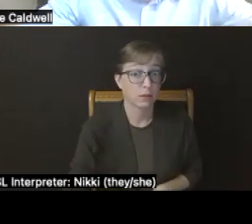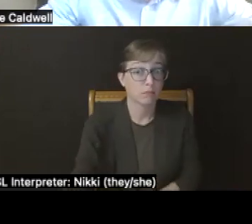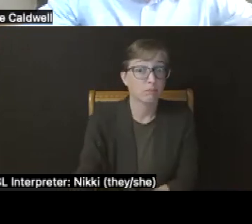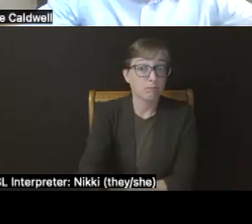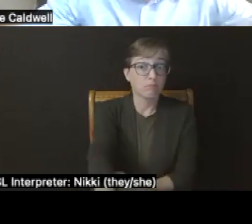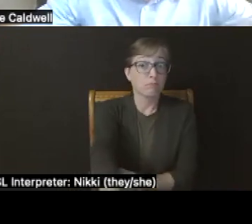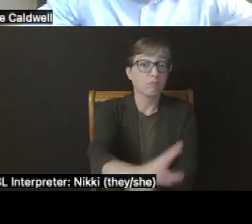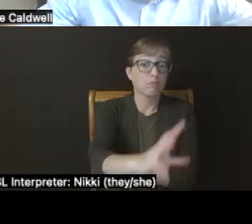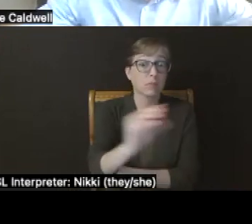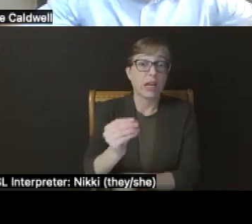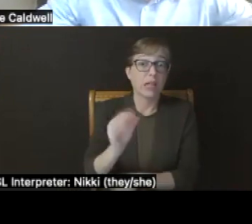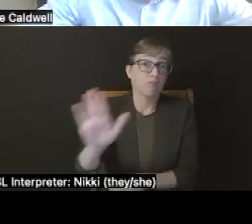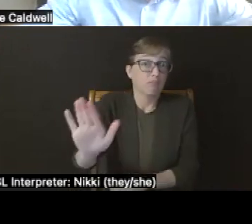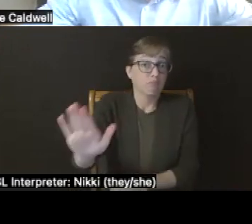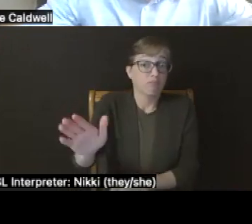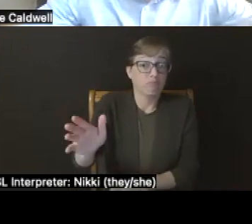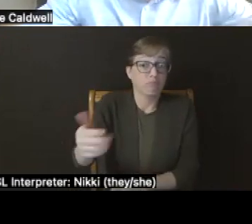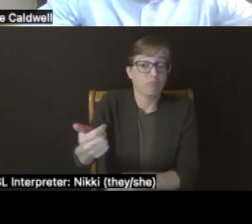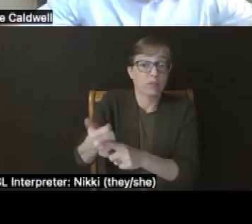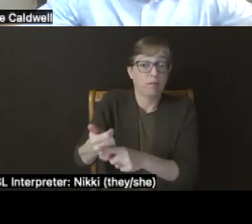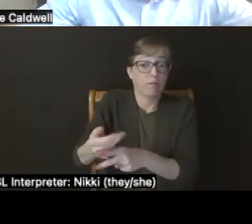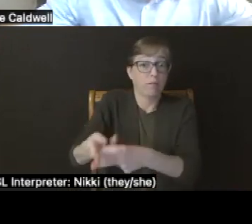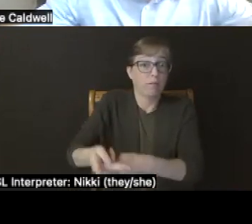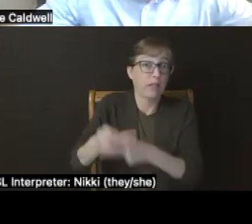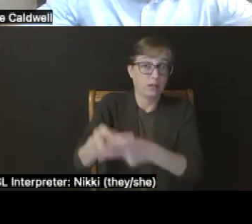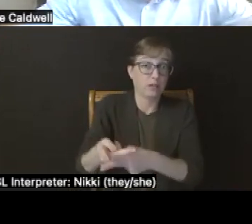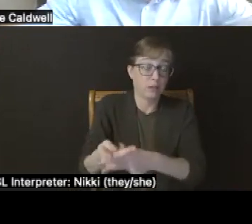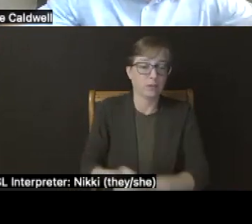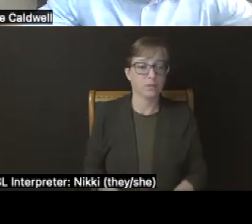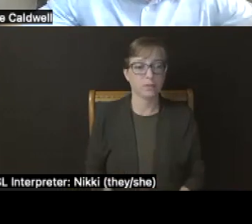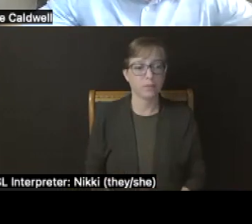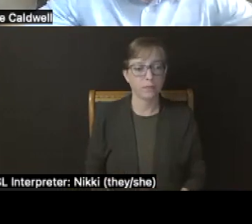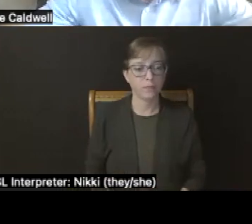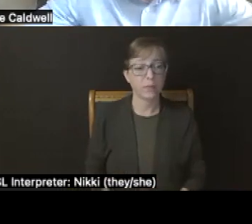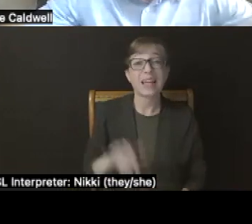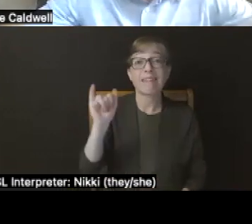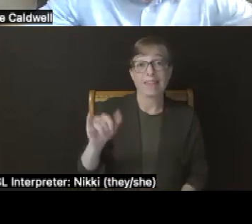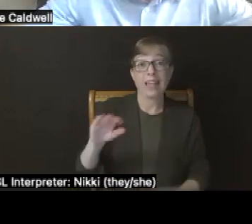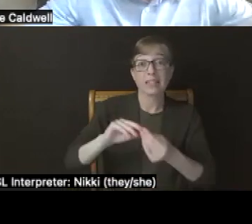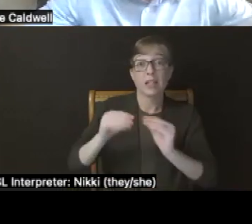And we know that this number is increasing. Right now.